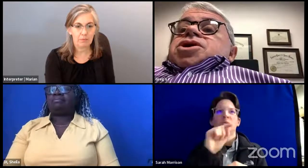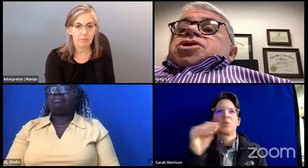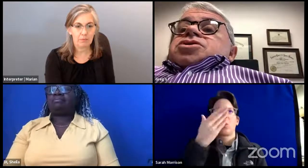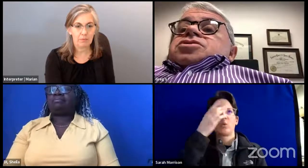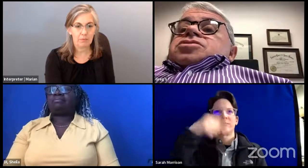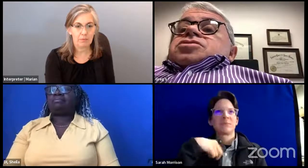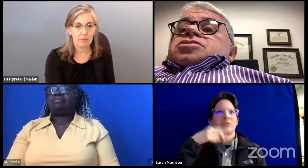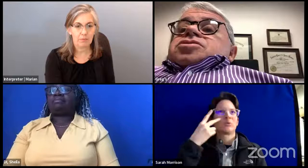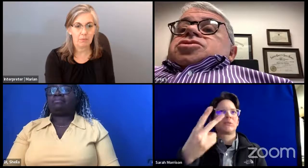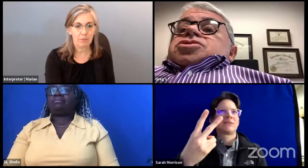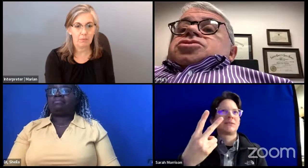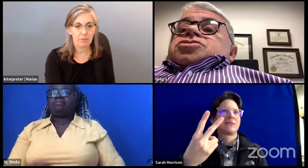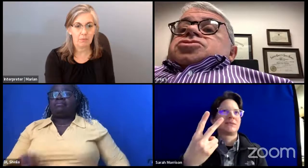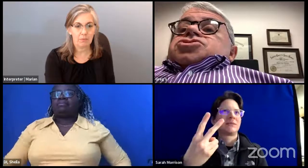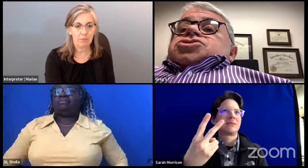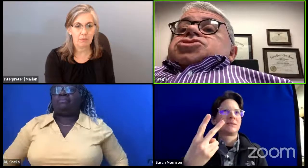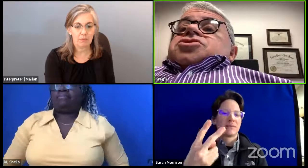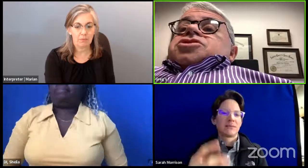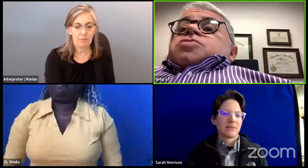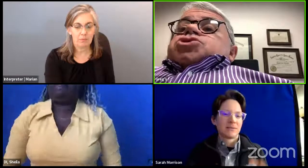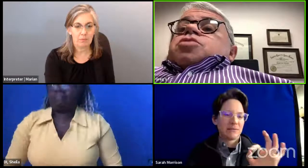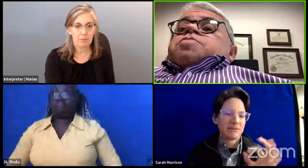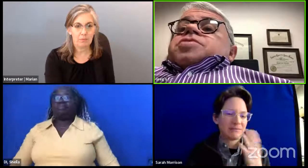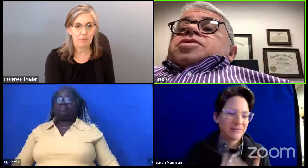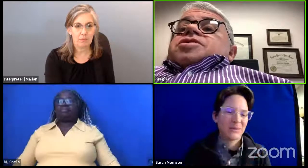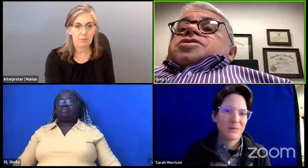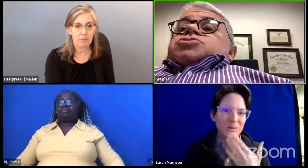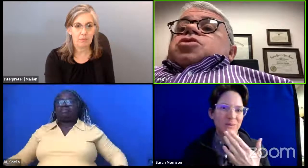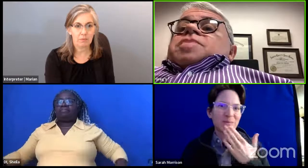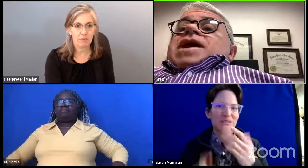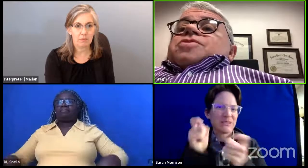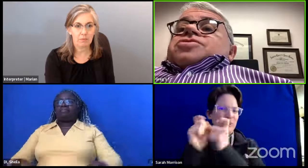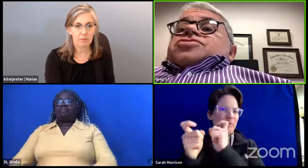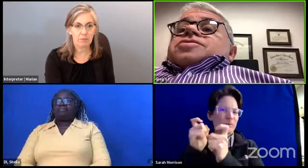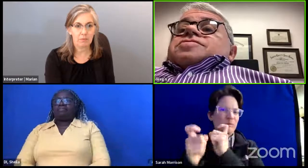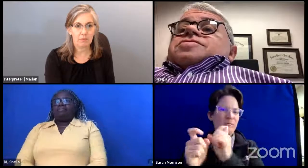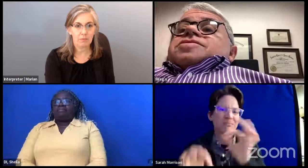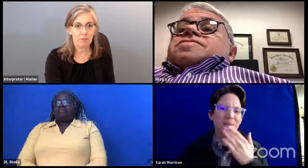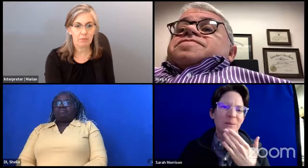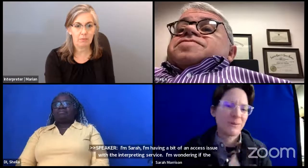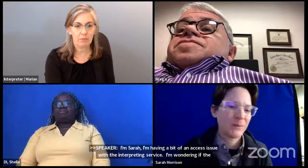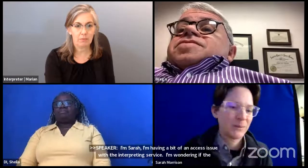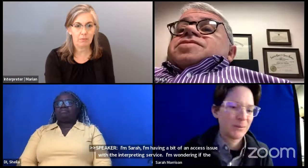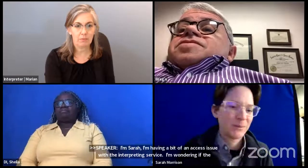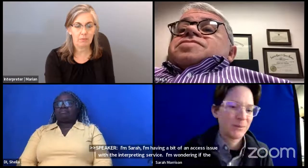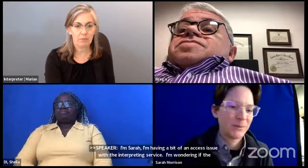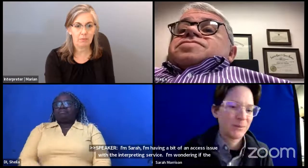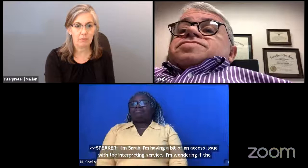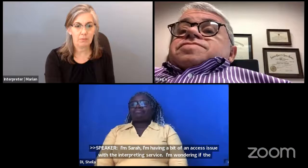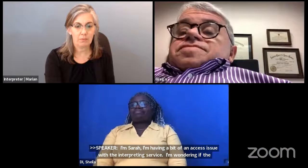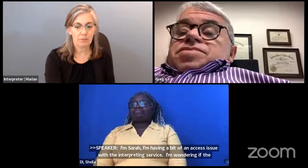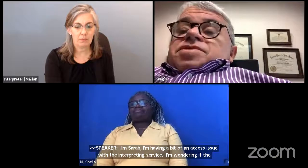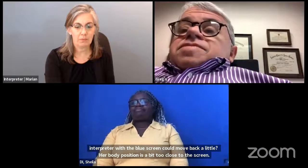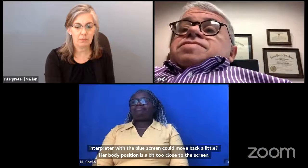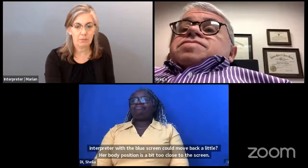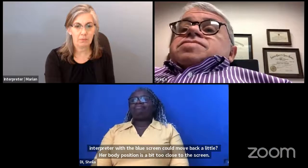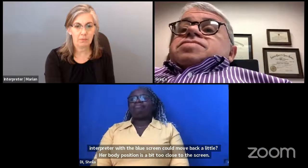Too close for me to see. Sheila, if you would move back? Thank you very much, I appreciate that.